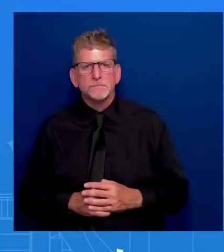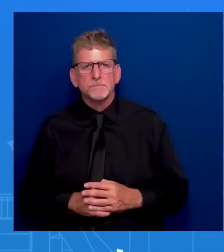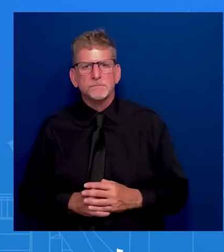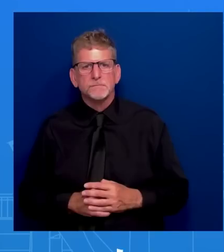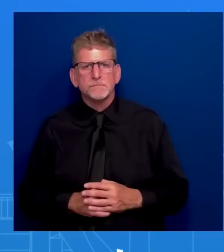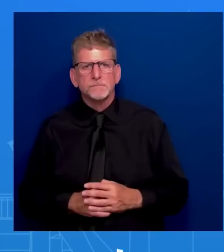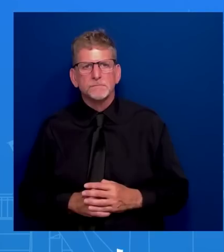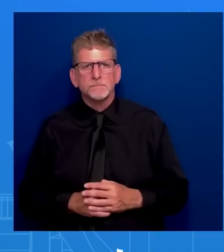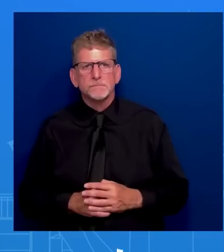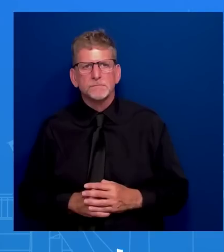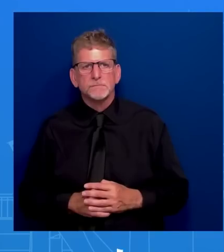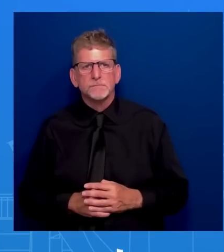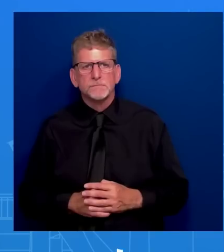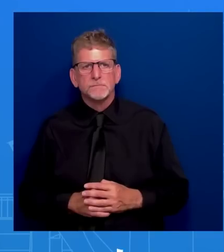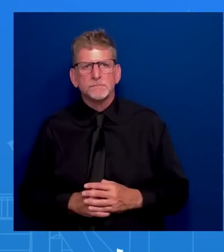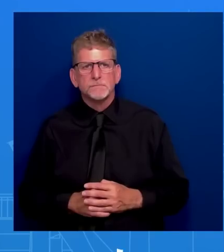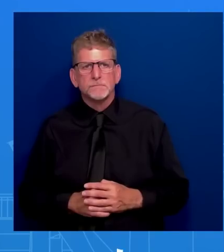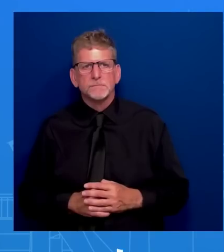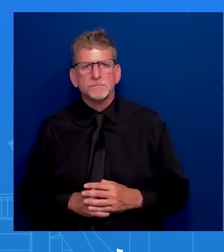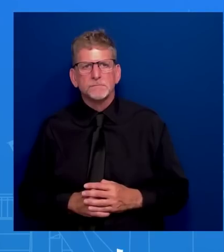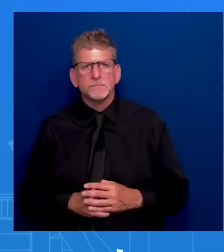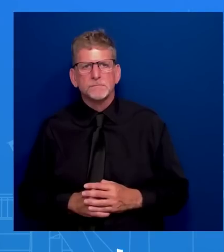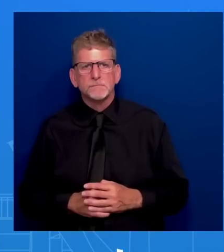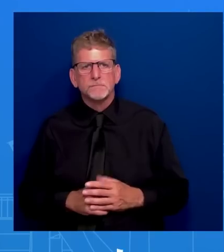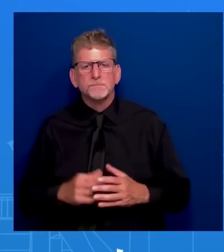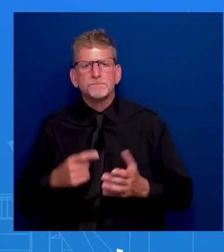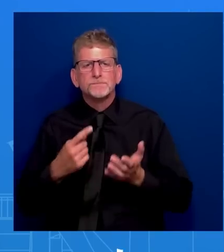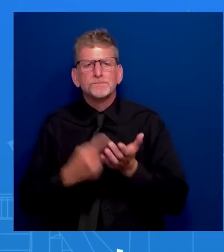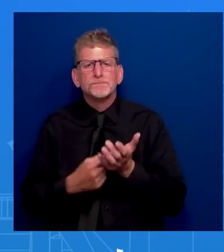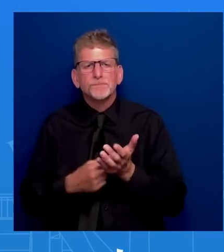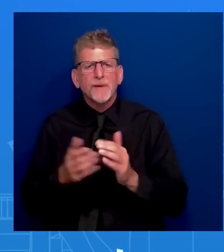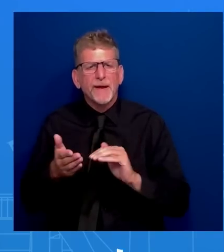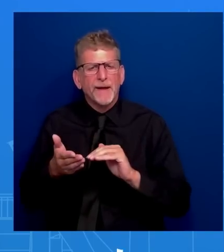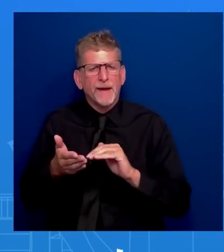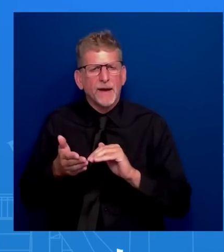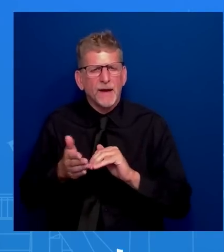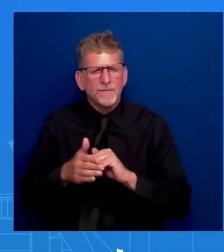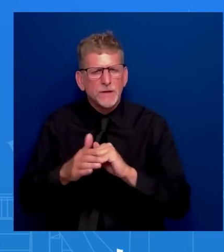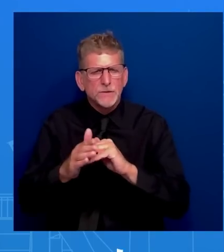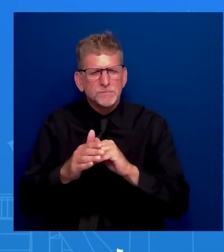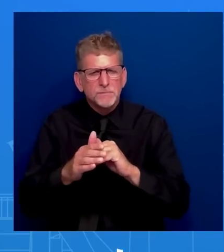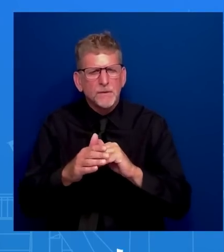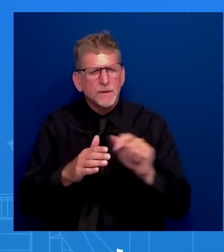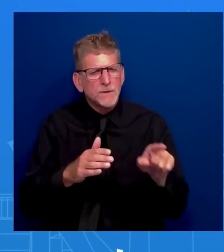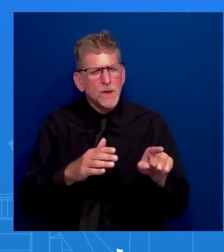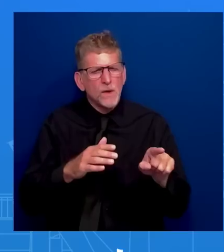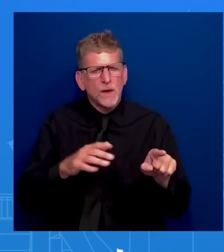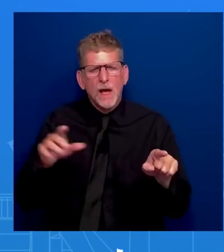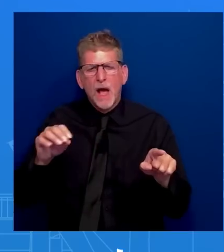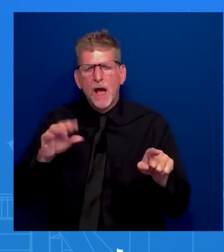The Press: What is the latest on communications with Beijing? And are there still efforts to find a meeting for a face-to-face with President Xi?